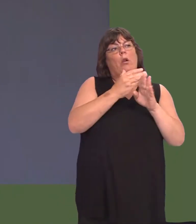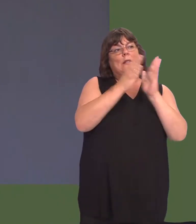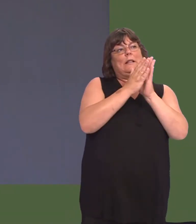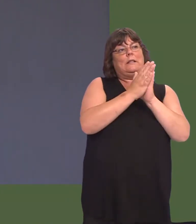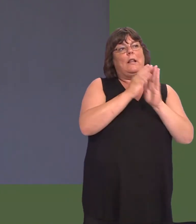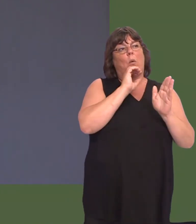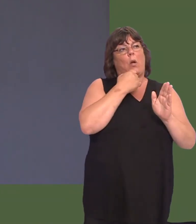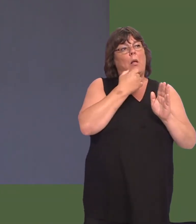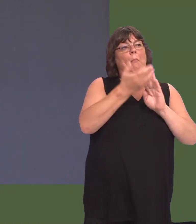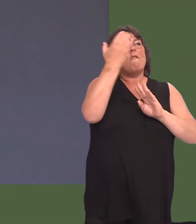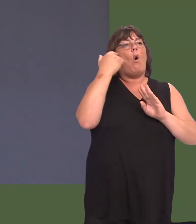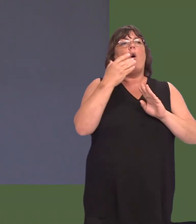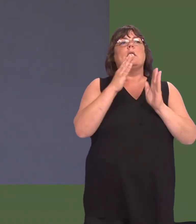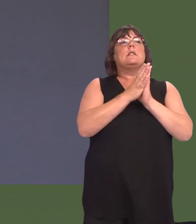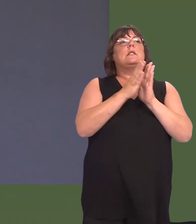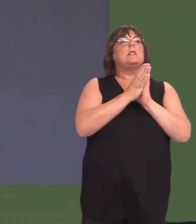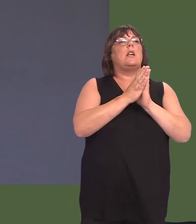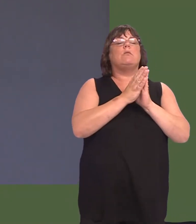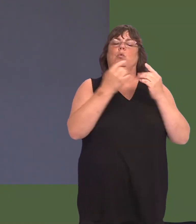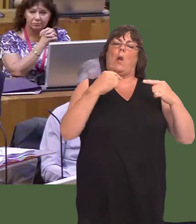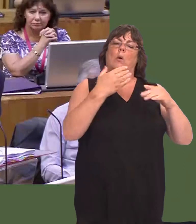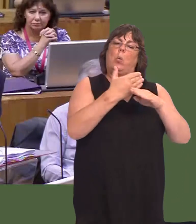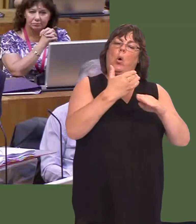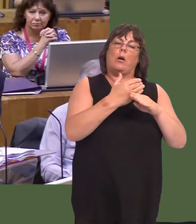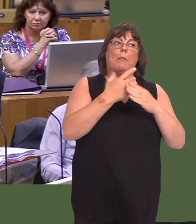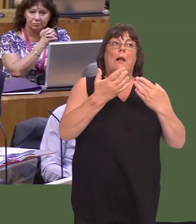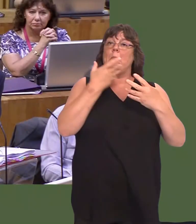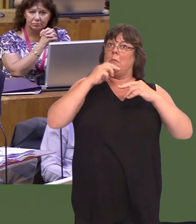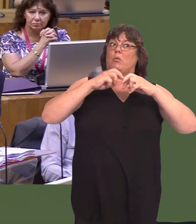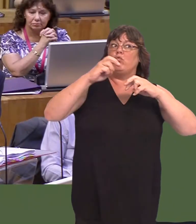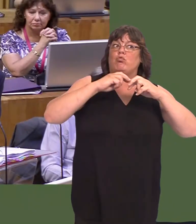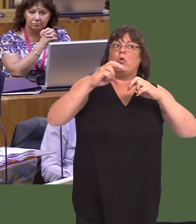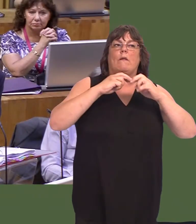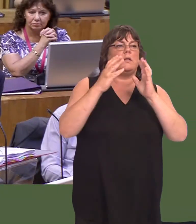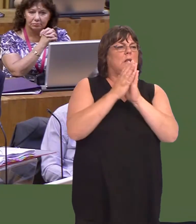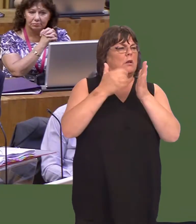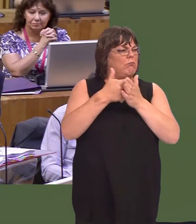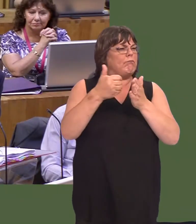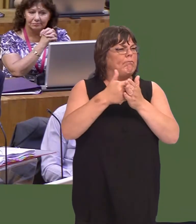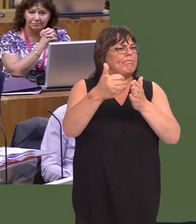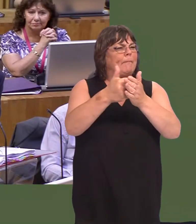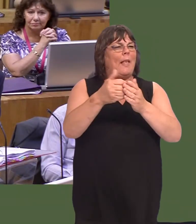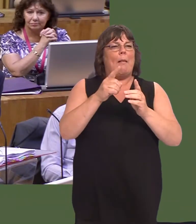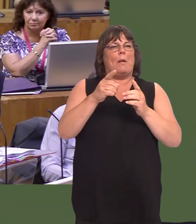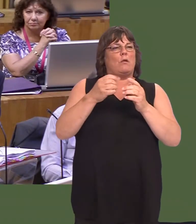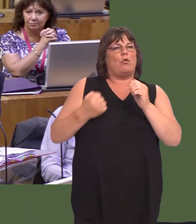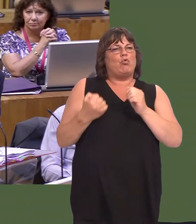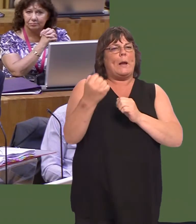We are no longer a Sabbatarian nation and people do travel on Sundays, and, quite often, the public transport networks donít reflect that.